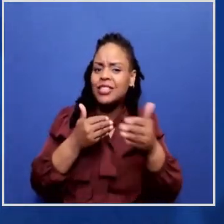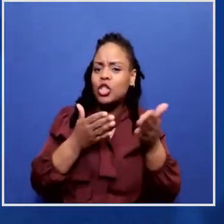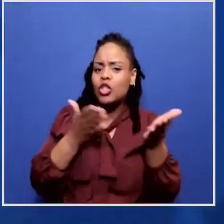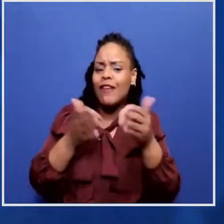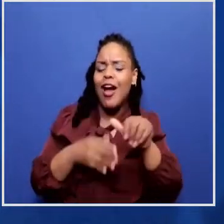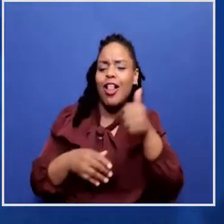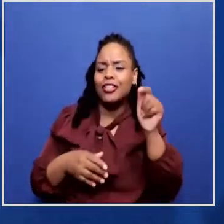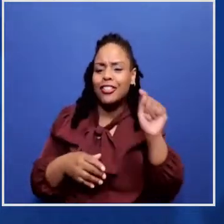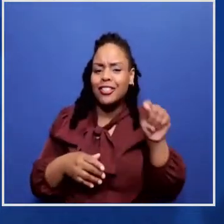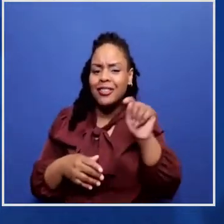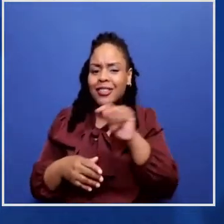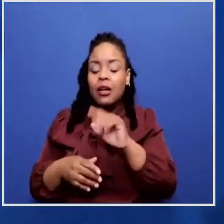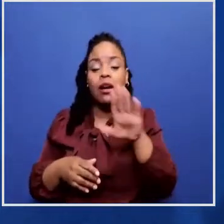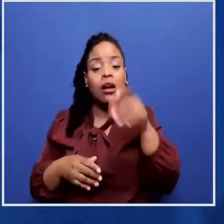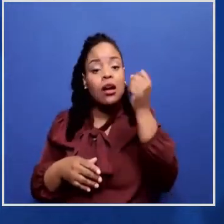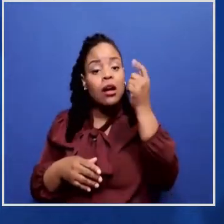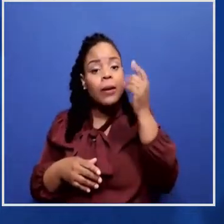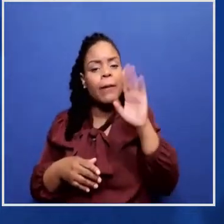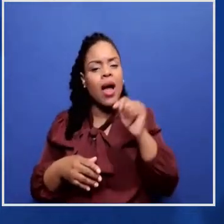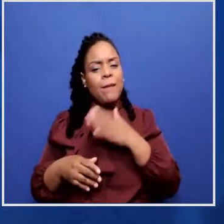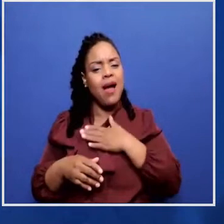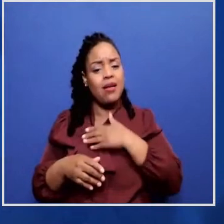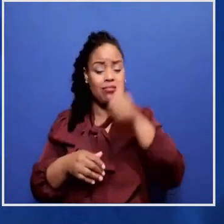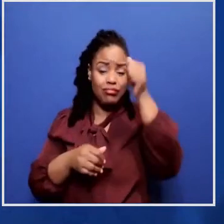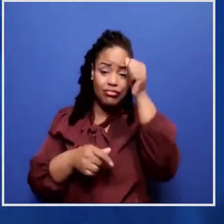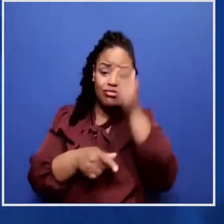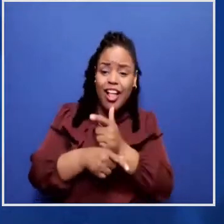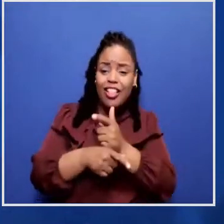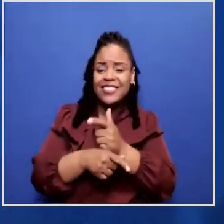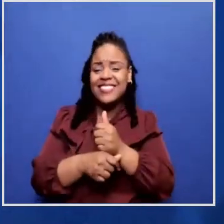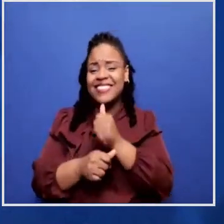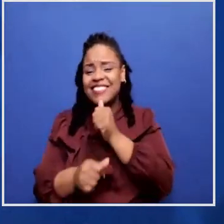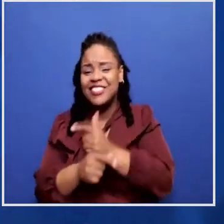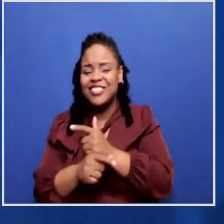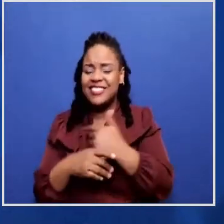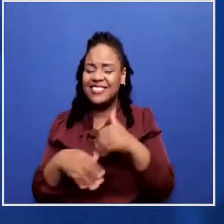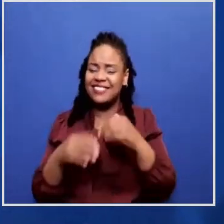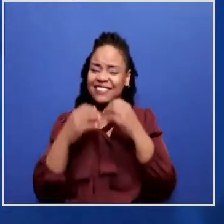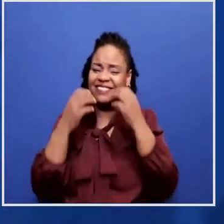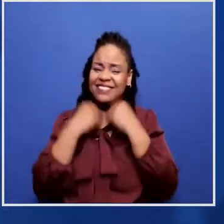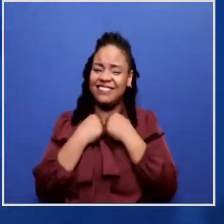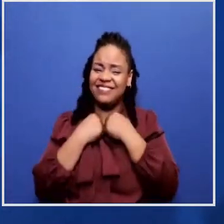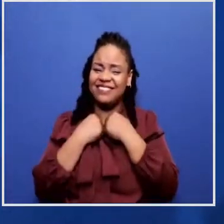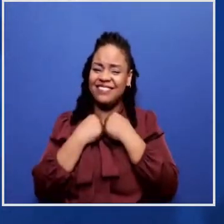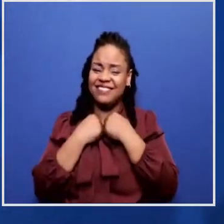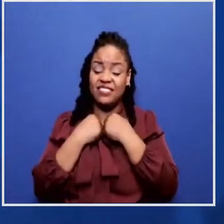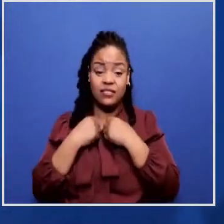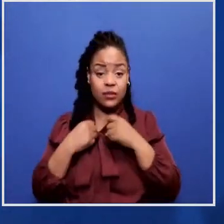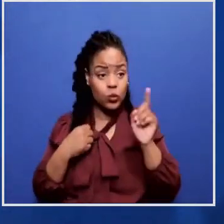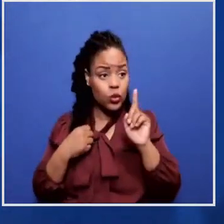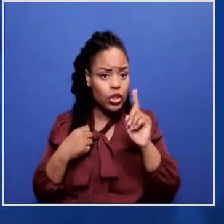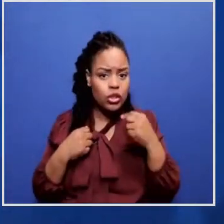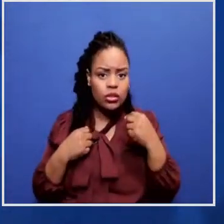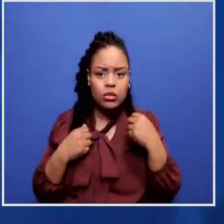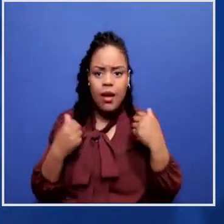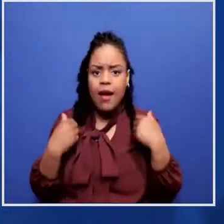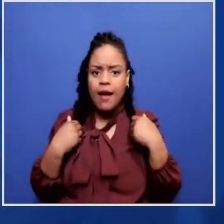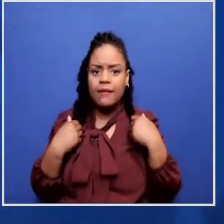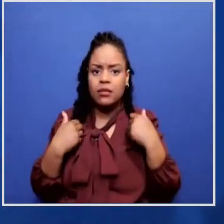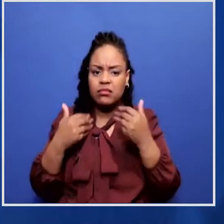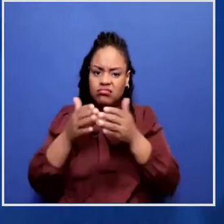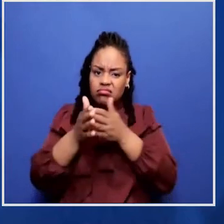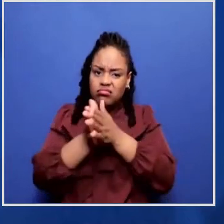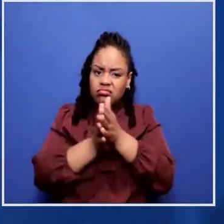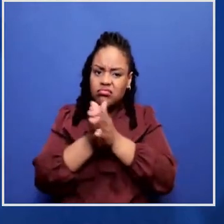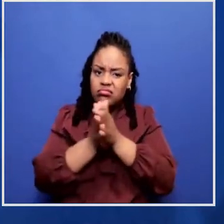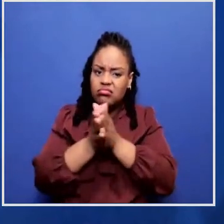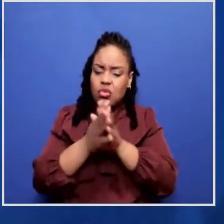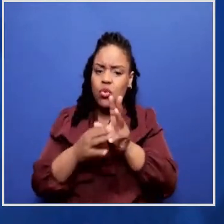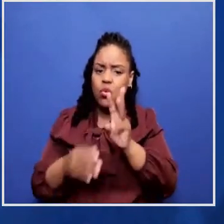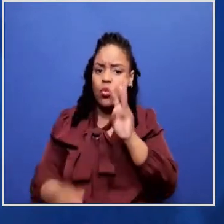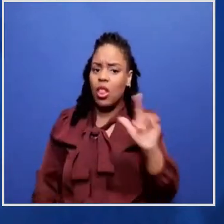SERVE OTHERS.